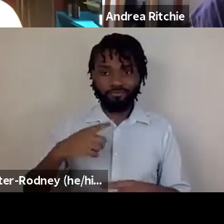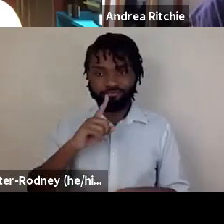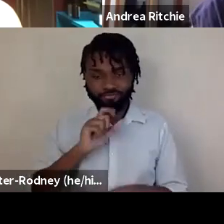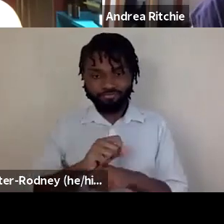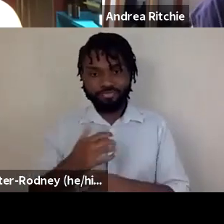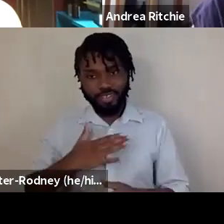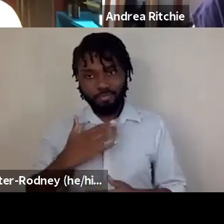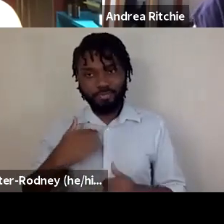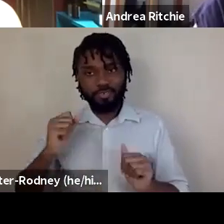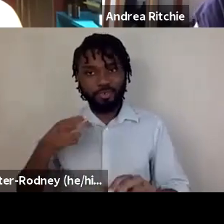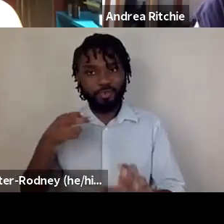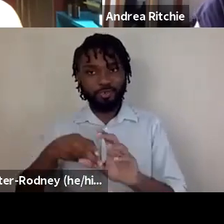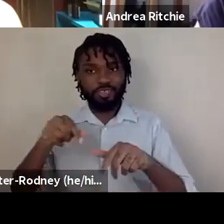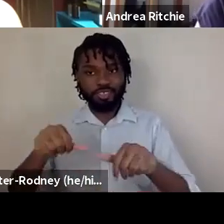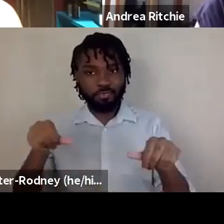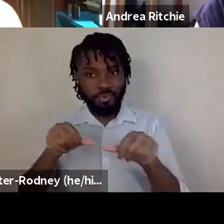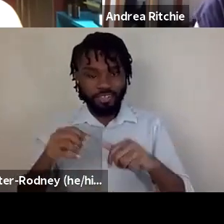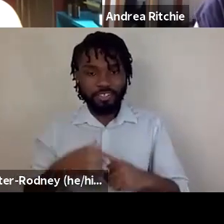Oh my gosh, so many projects.